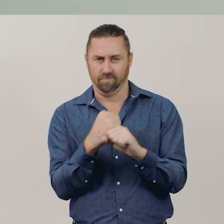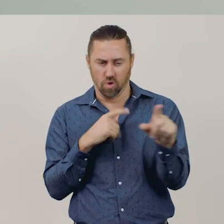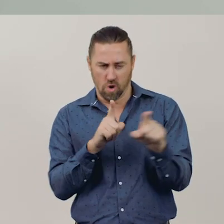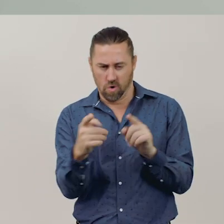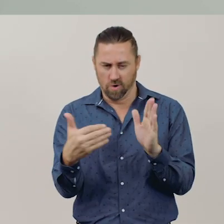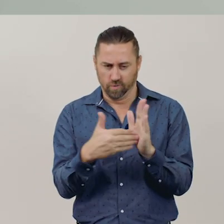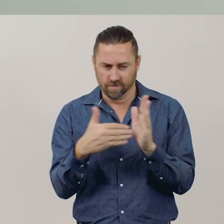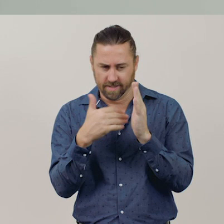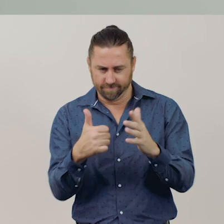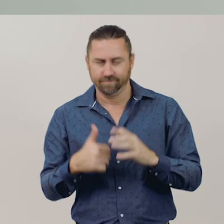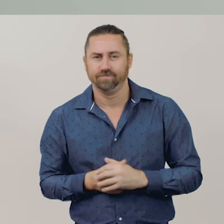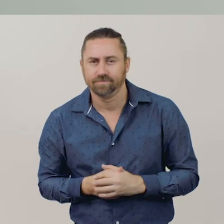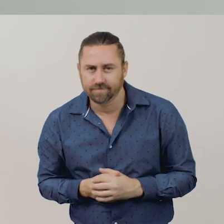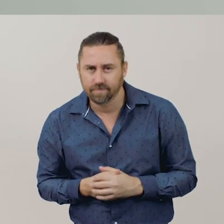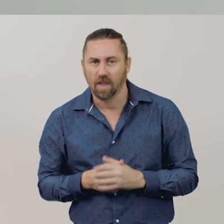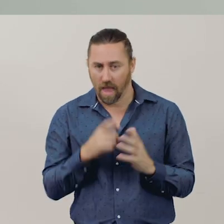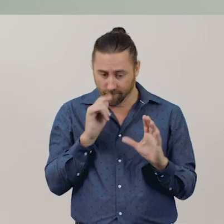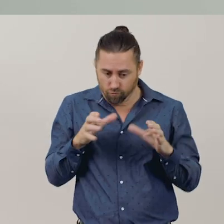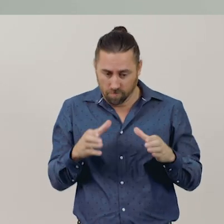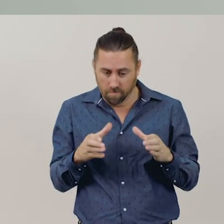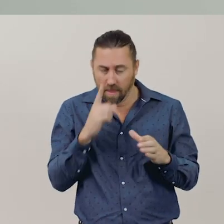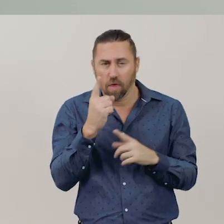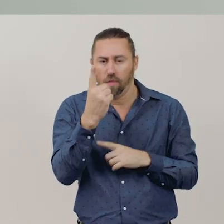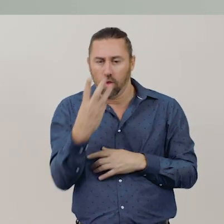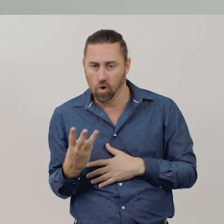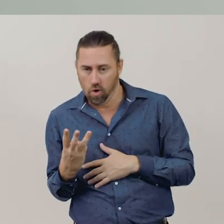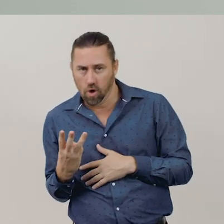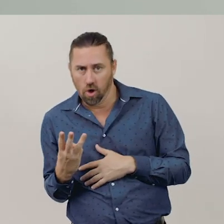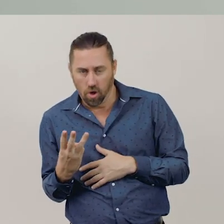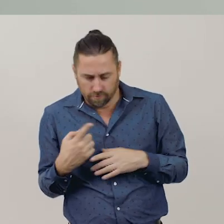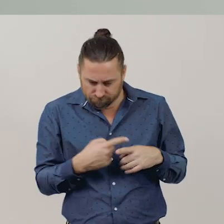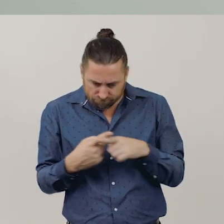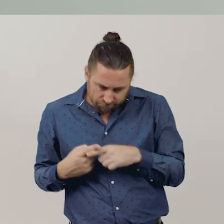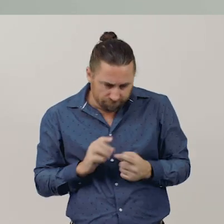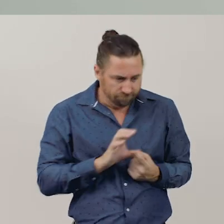We can share collections into thirds by making 3 equal groups,